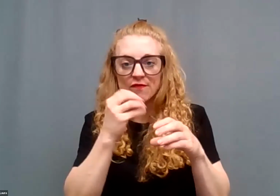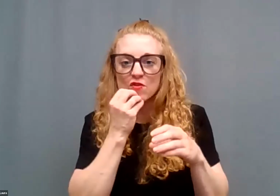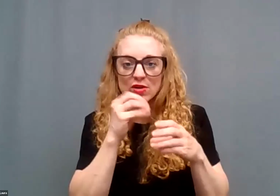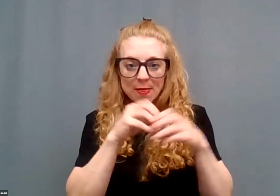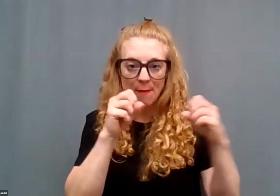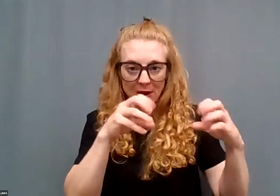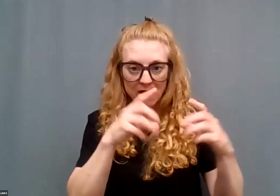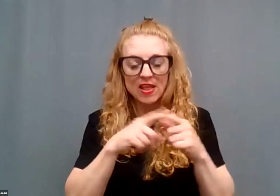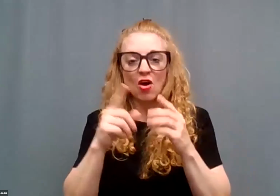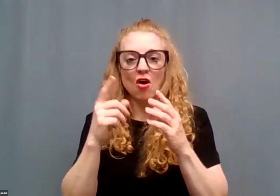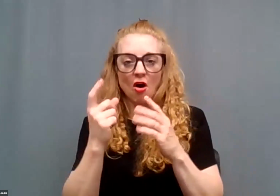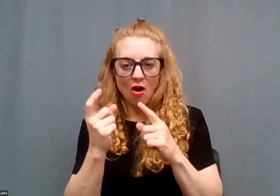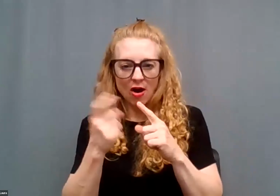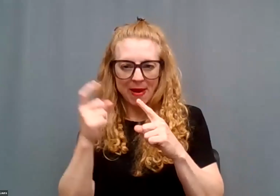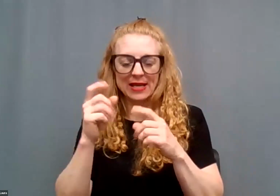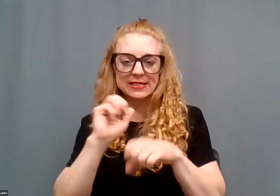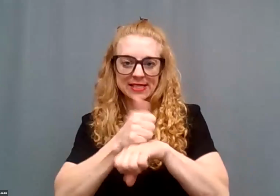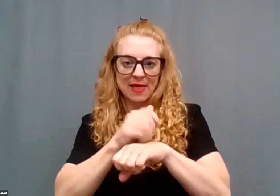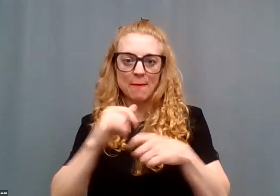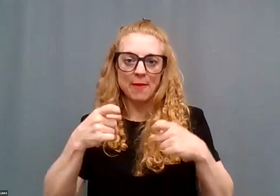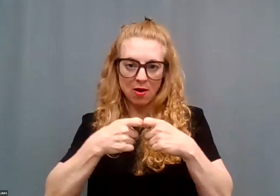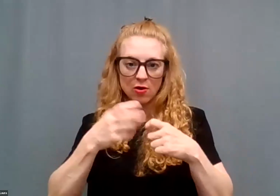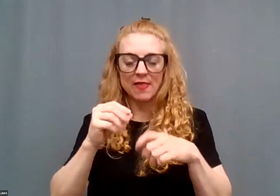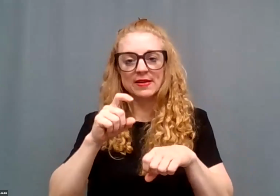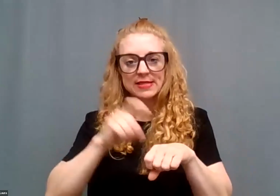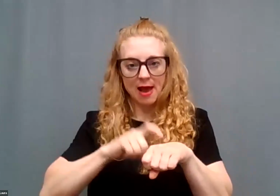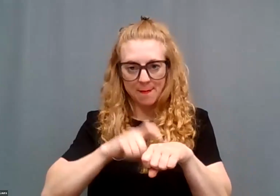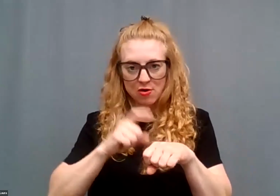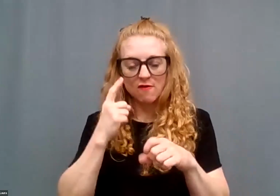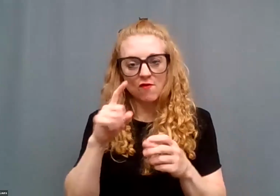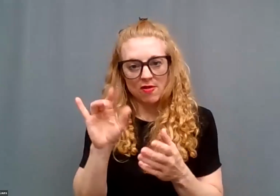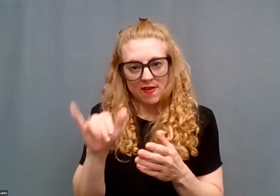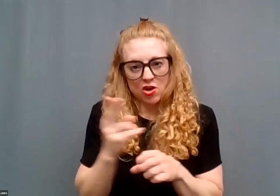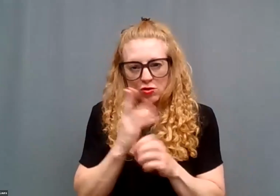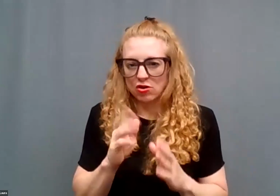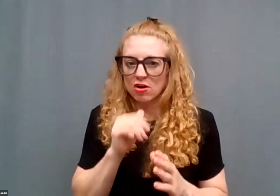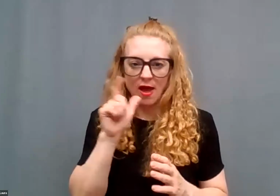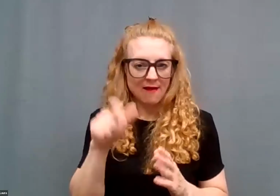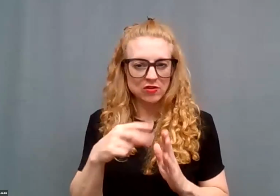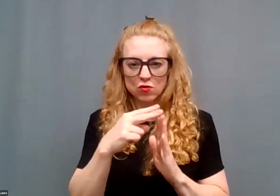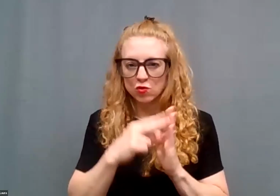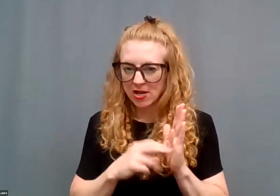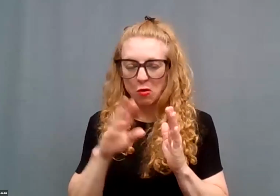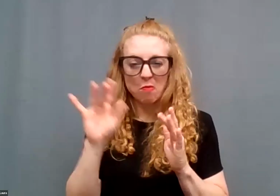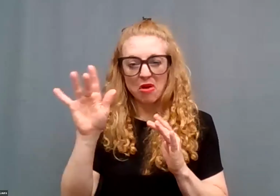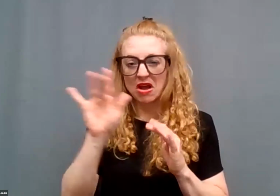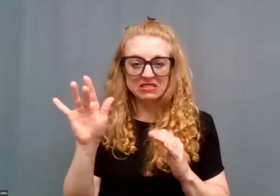it automatically sets the power and timer so the user doesn't have to read or press any buttons